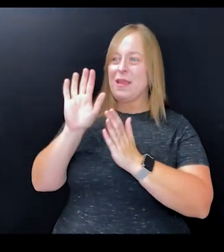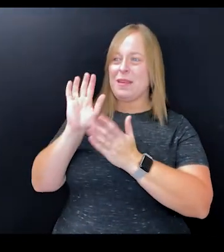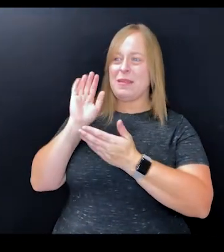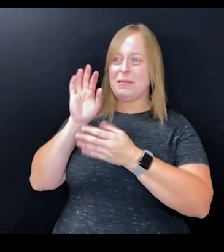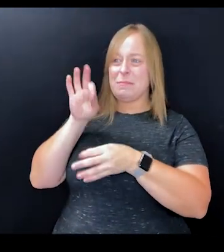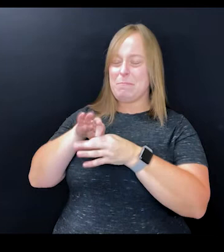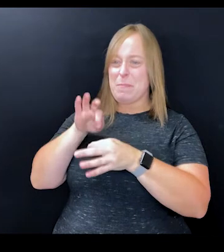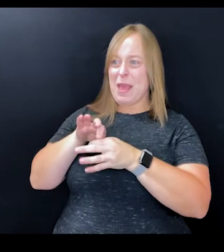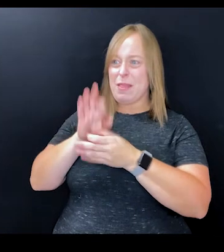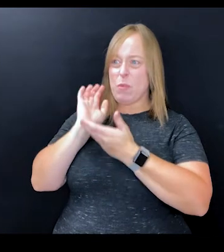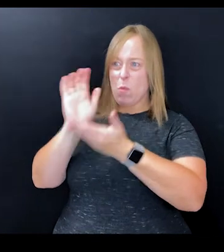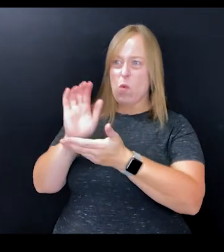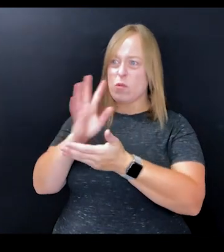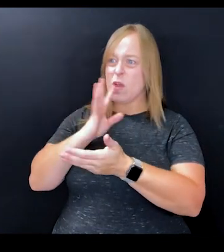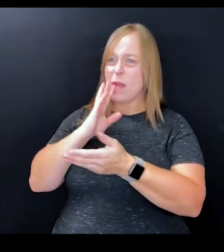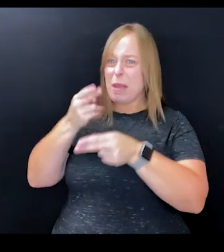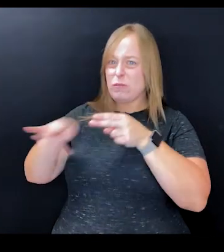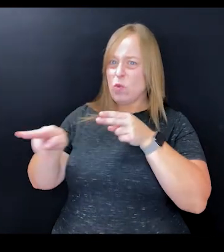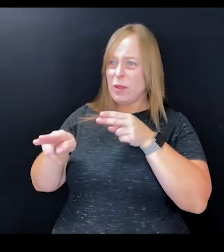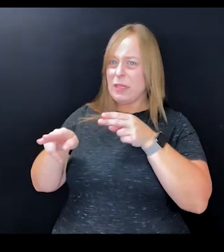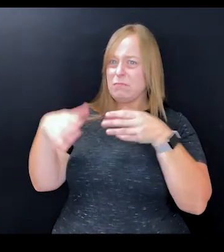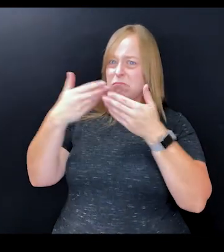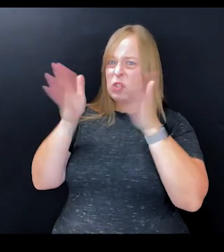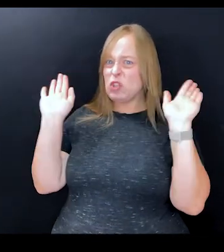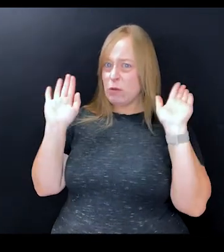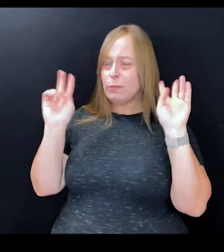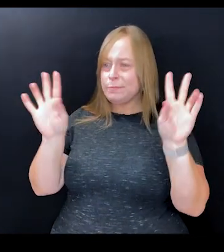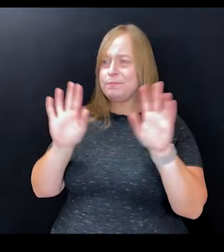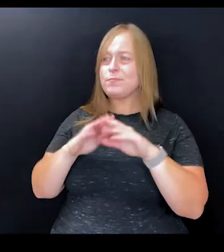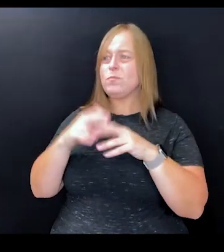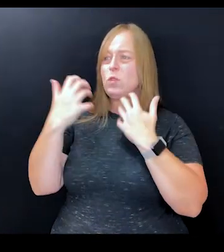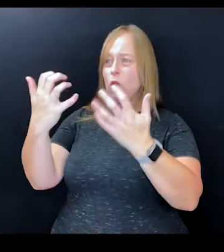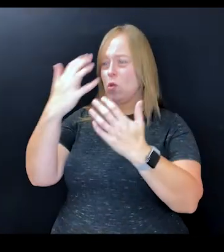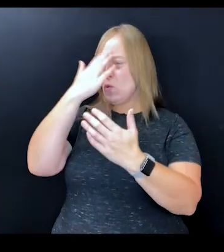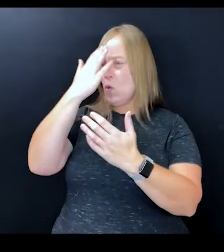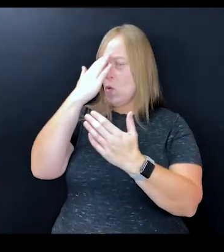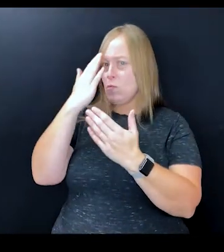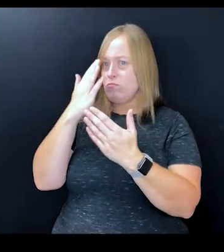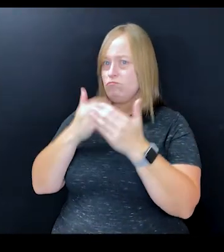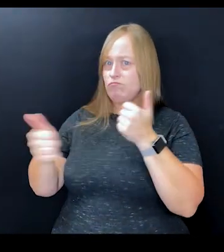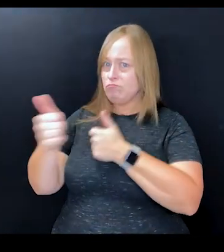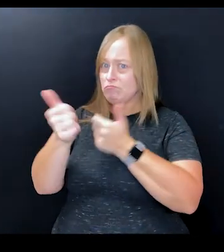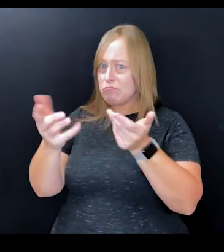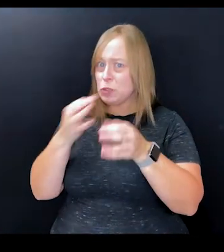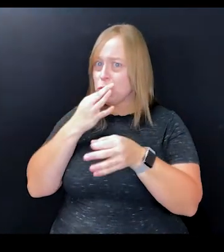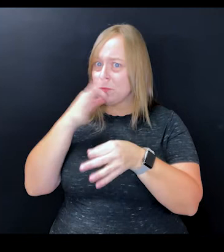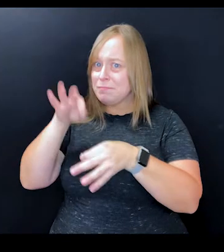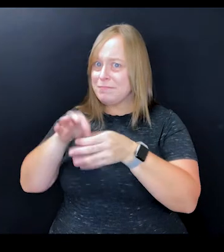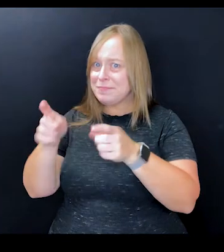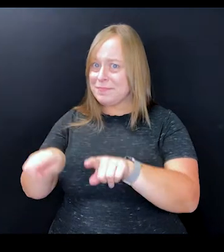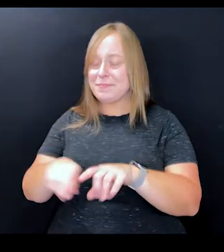If you can just talk about them a little bit in general terms so that our audience is aware of what we're talking about.